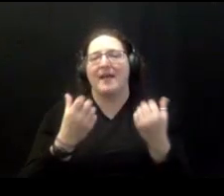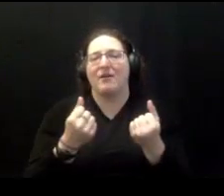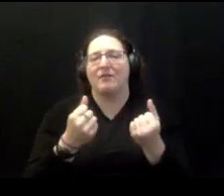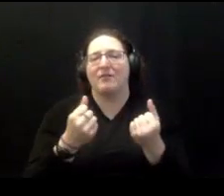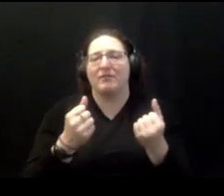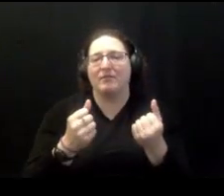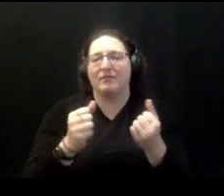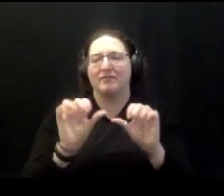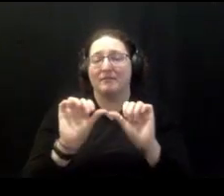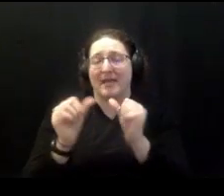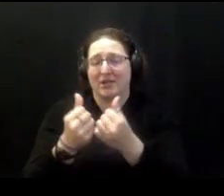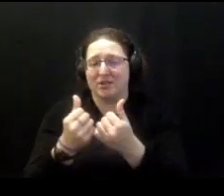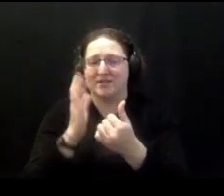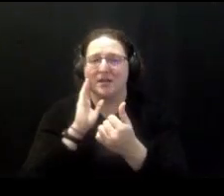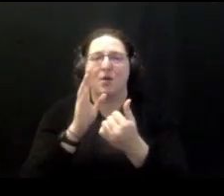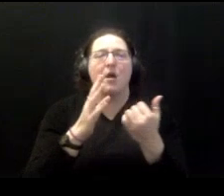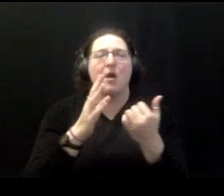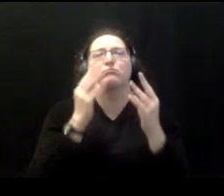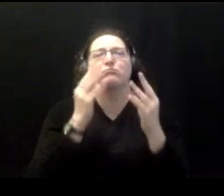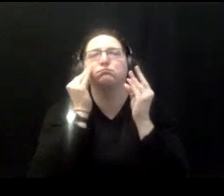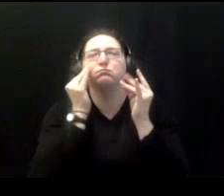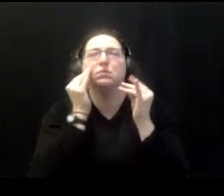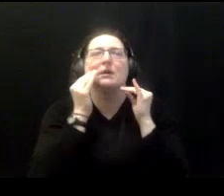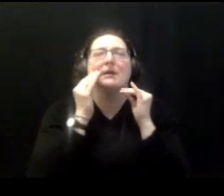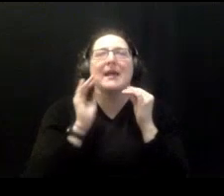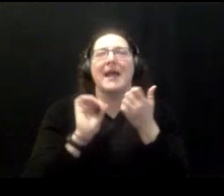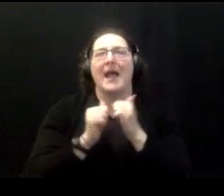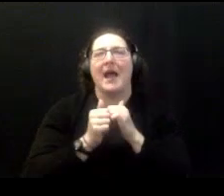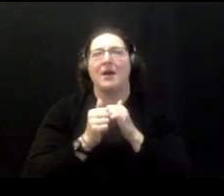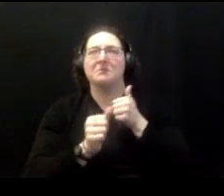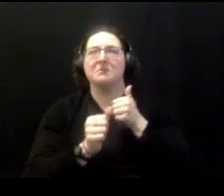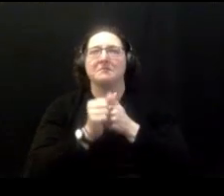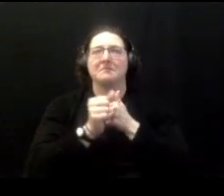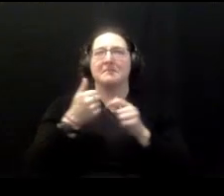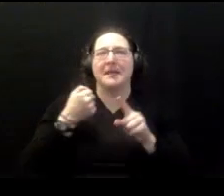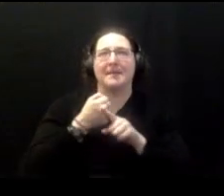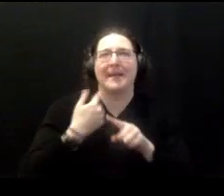So this slide shows a list of the threats and hazards identified through the Healthcare